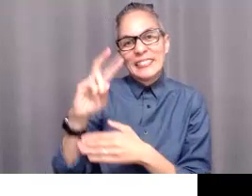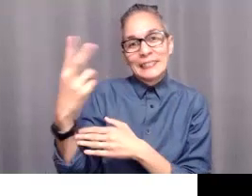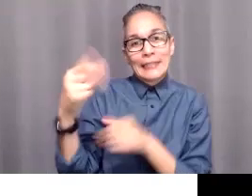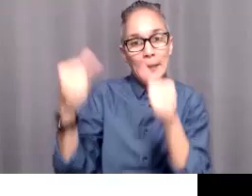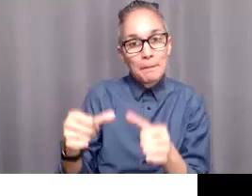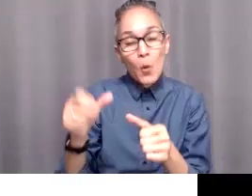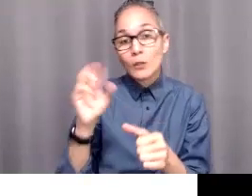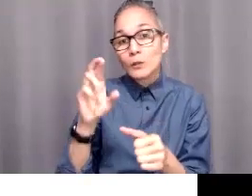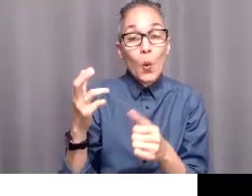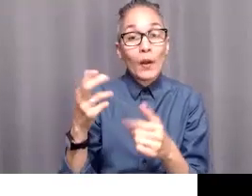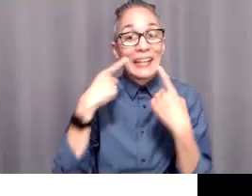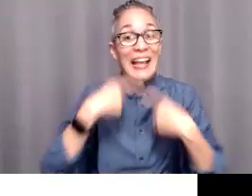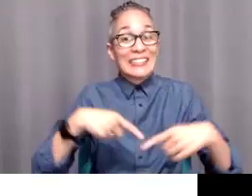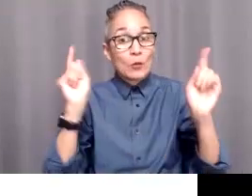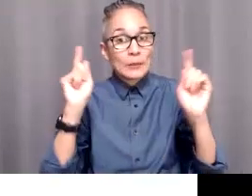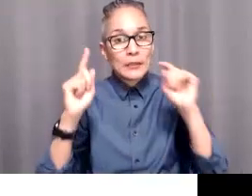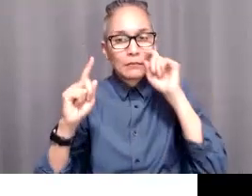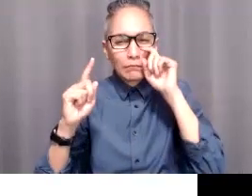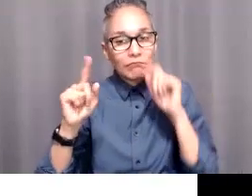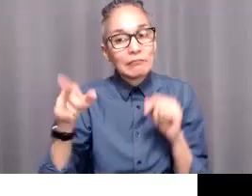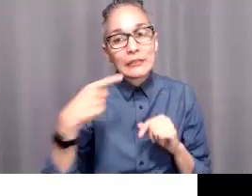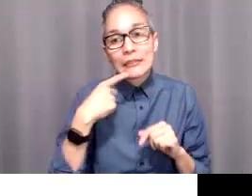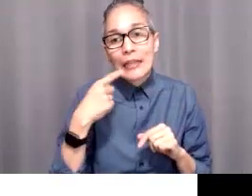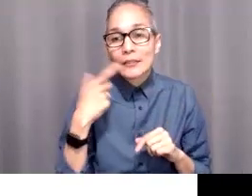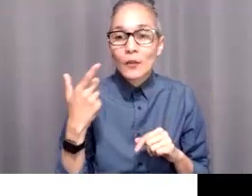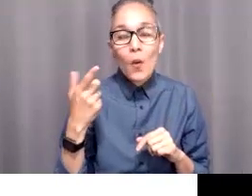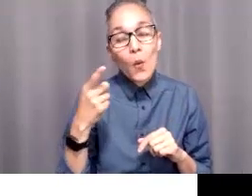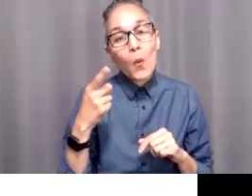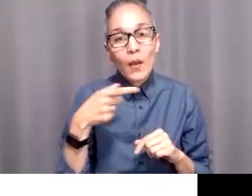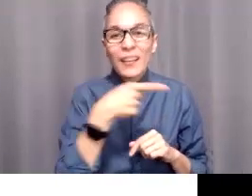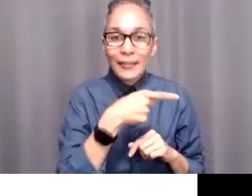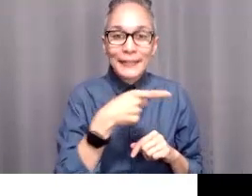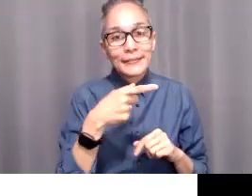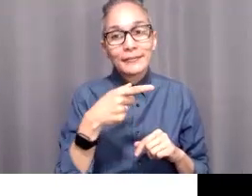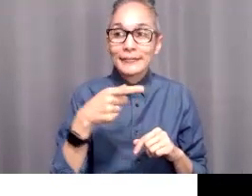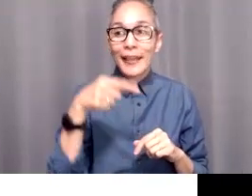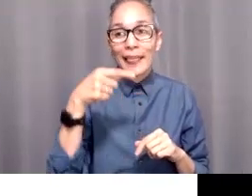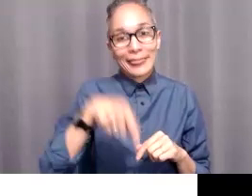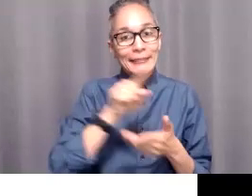or even an announcement in the course that, you know, says well, you know, this is what you know, this is what I asked you.